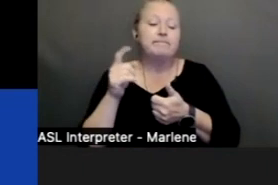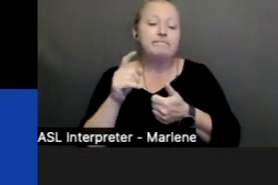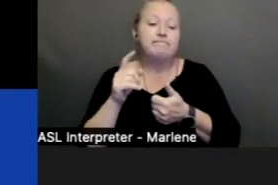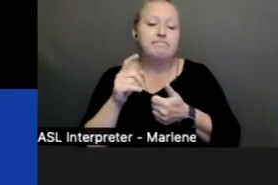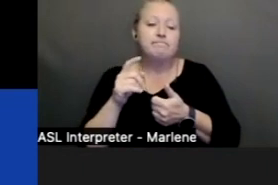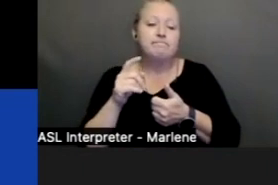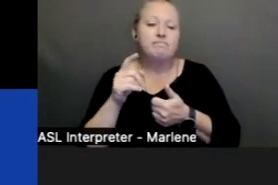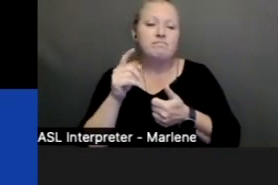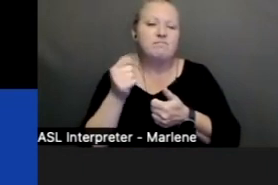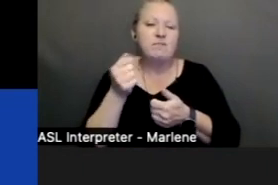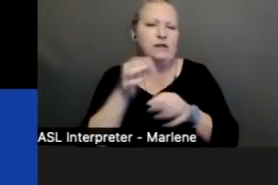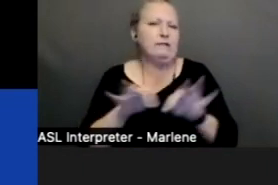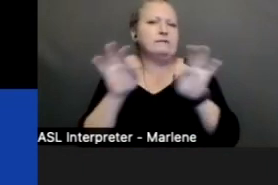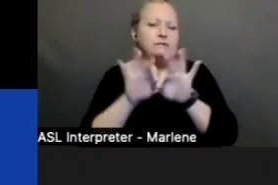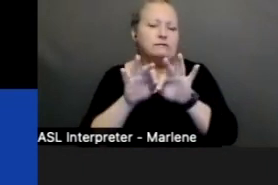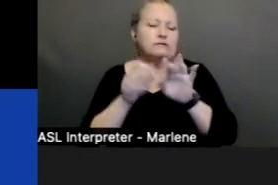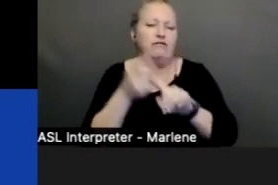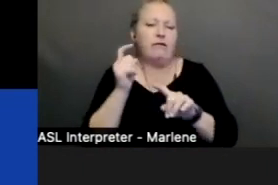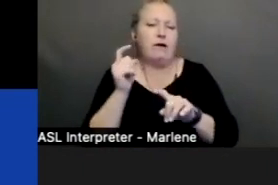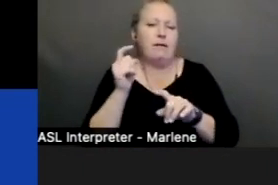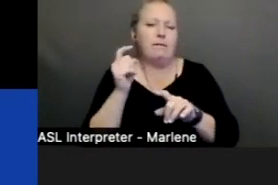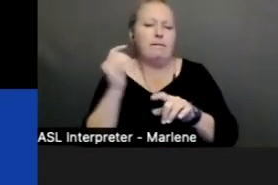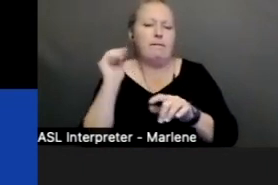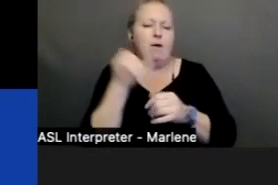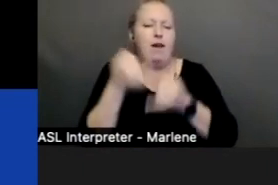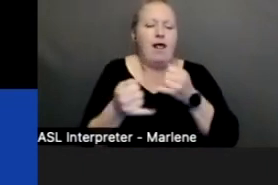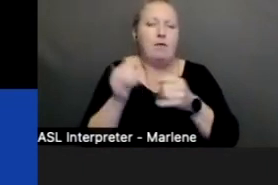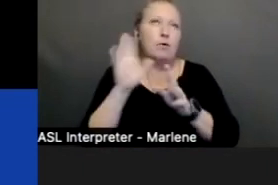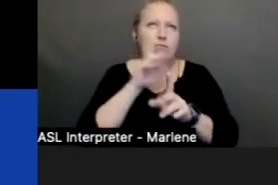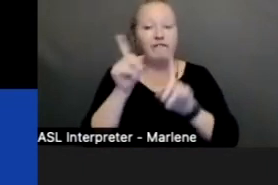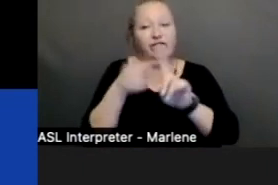just some key takeaways from our last meeting in February or our first meeting in February. Rather,